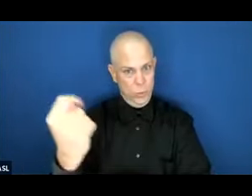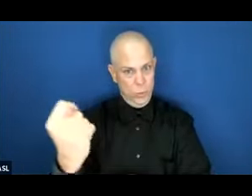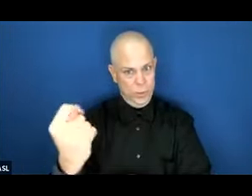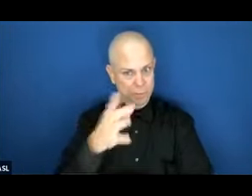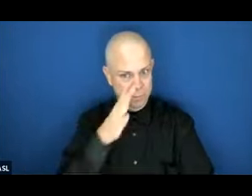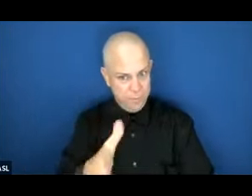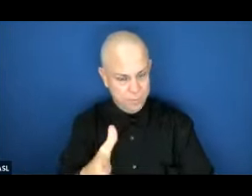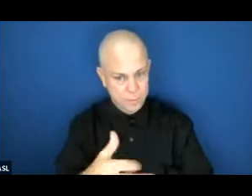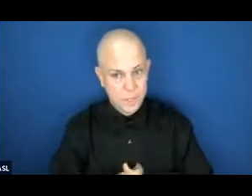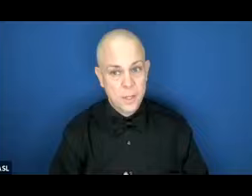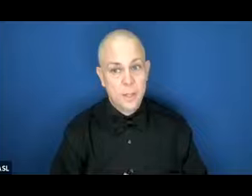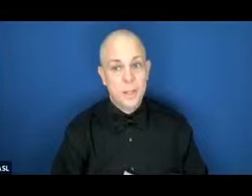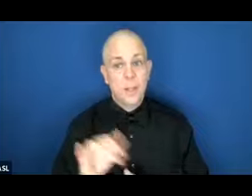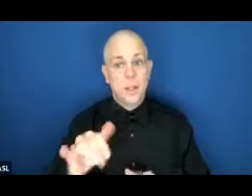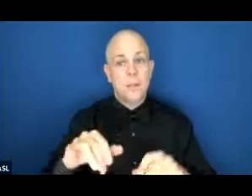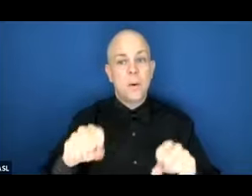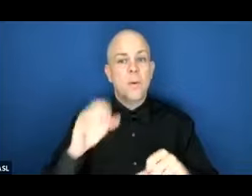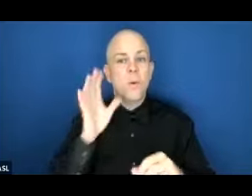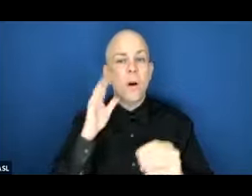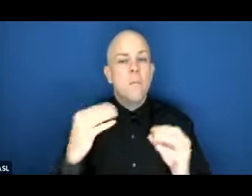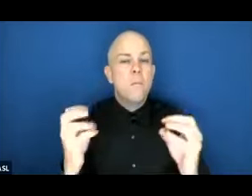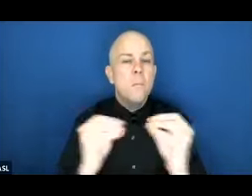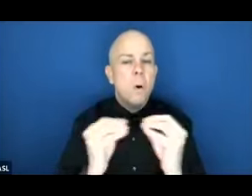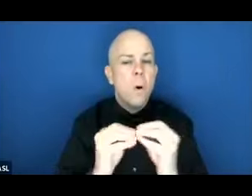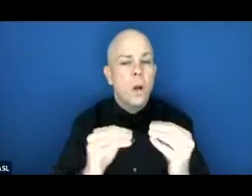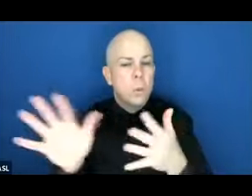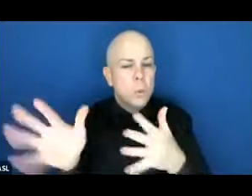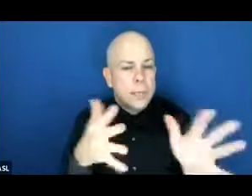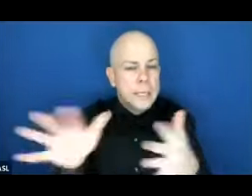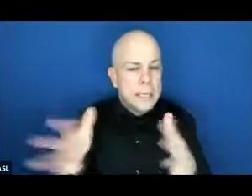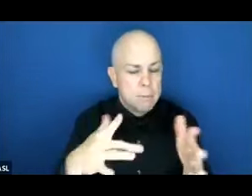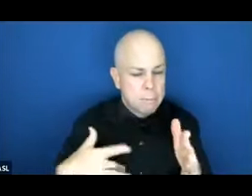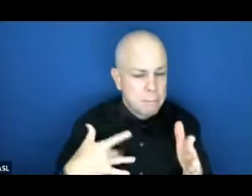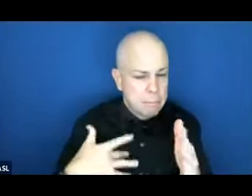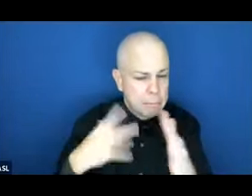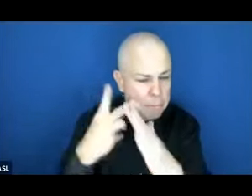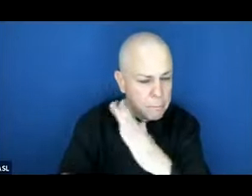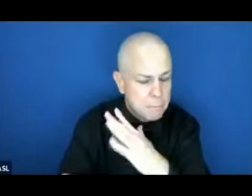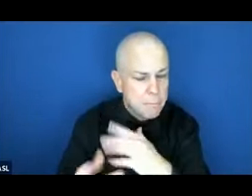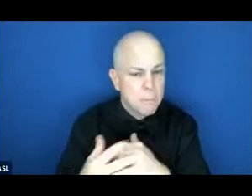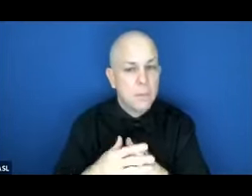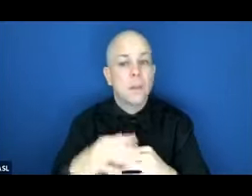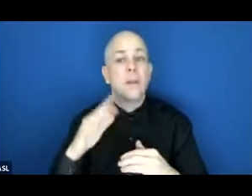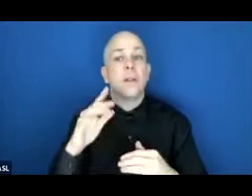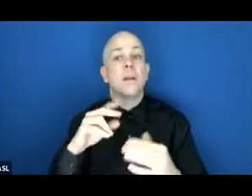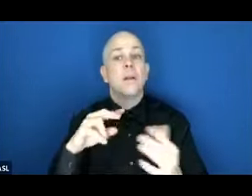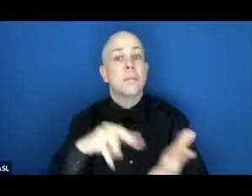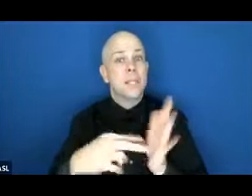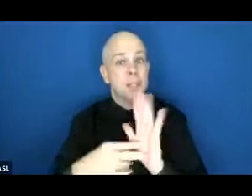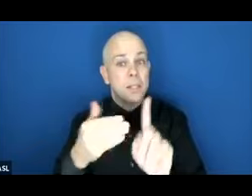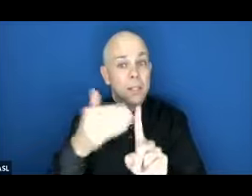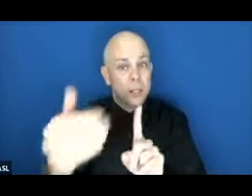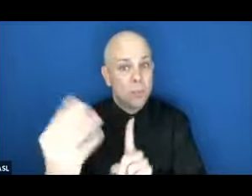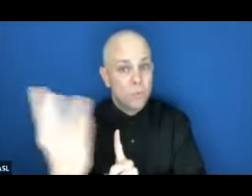tomorrow and then things get really interesting for Wednesday, Thursday and perhaps even Friday